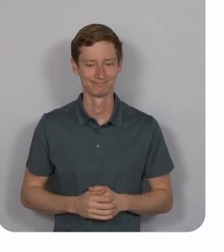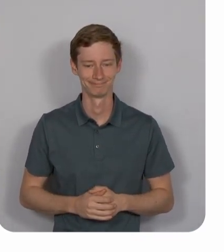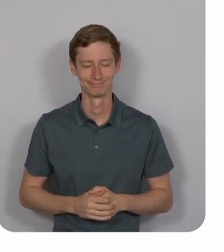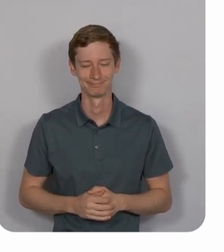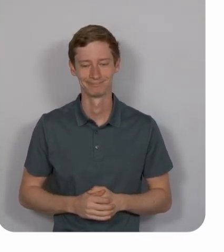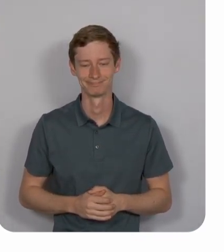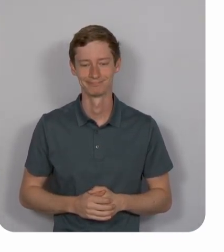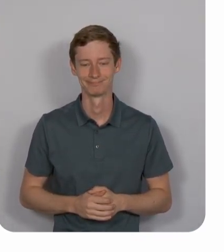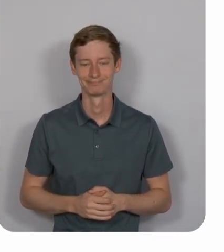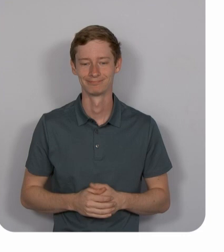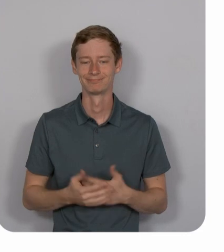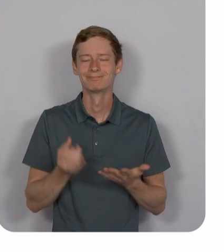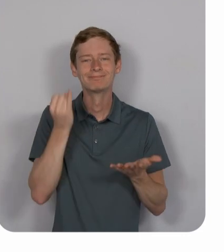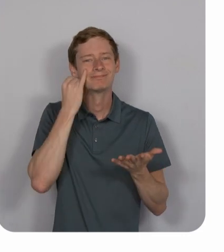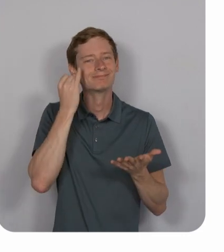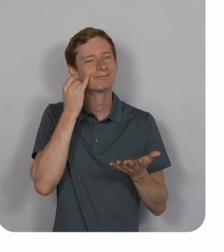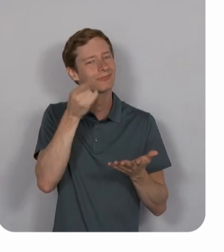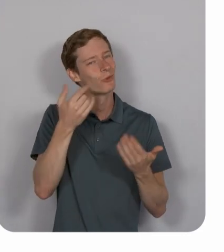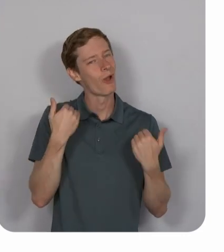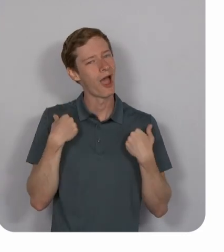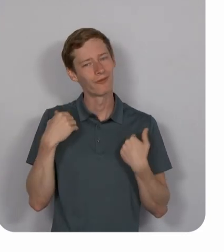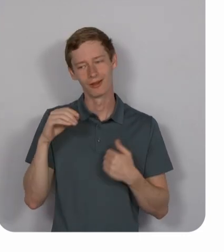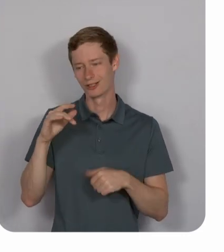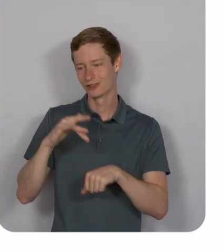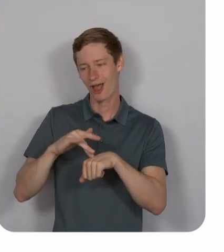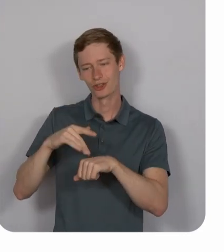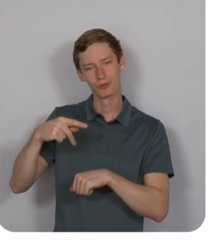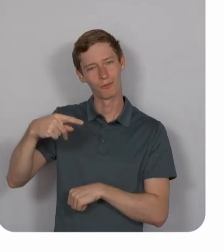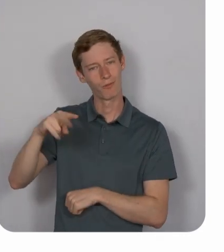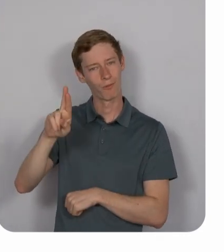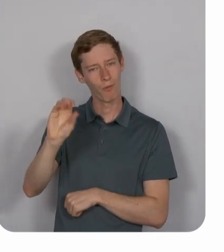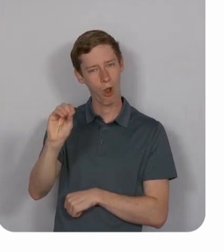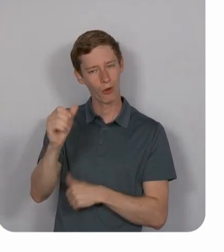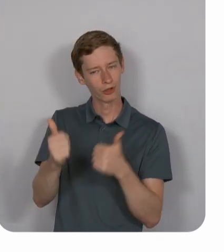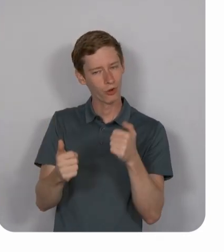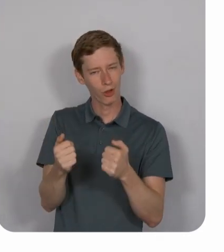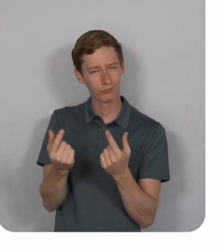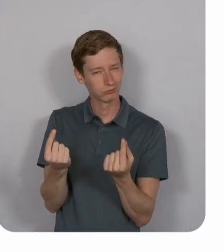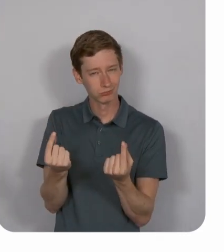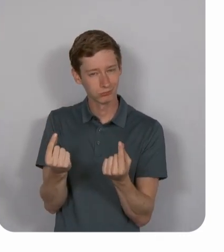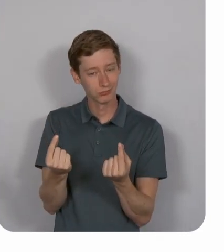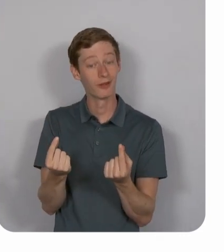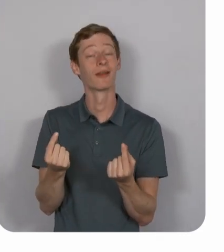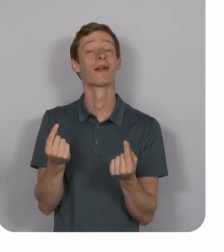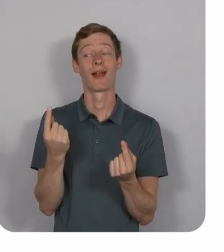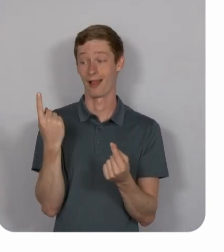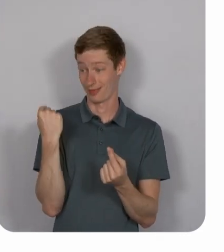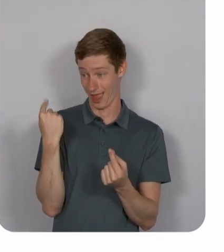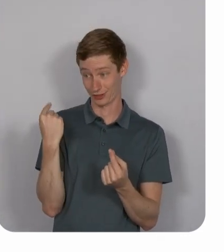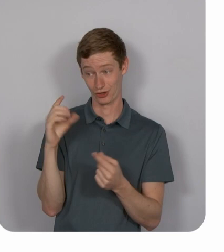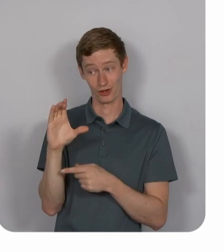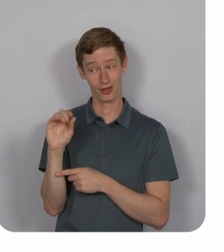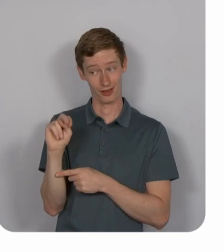What if you have Touch Pro controllers? The Touch Pro controllers announced at last year’s Connect conference also